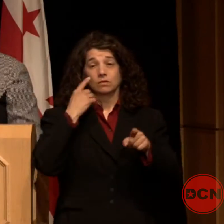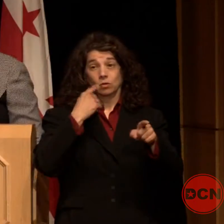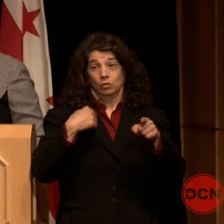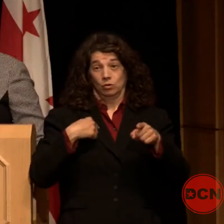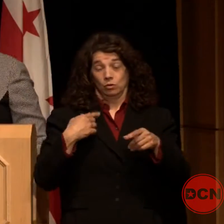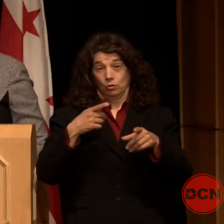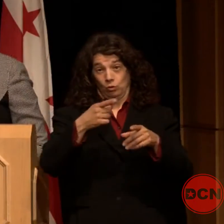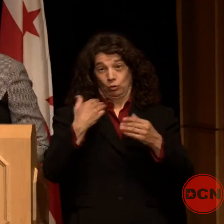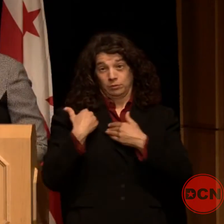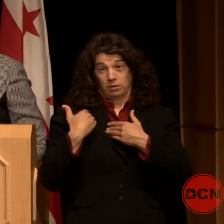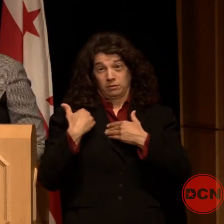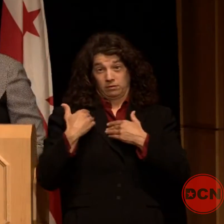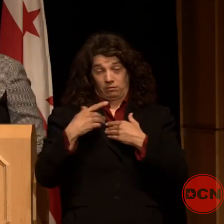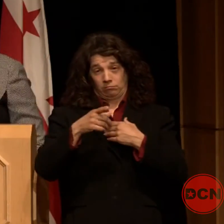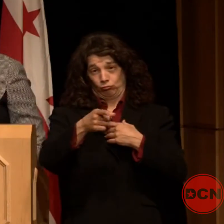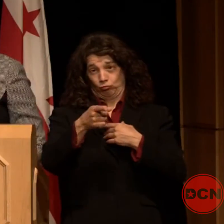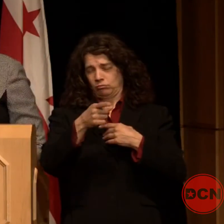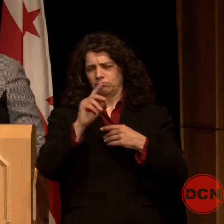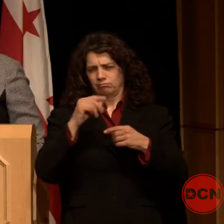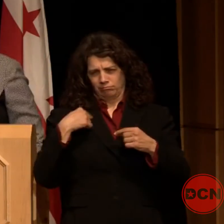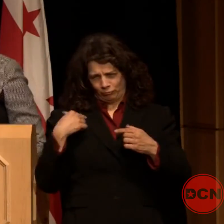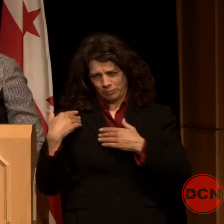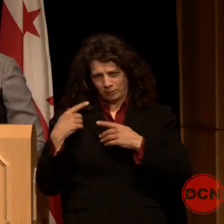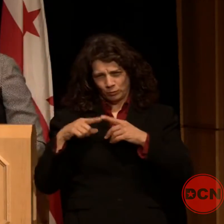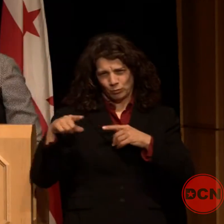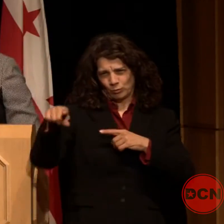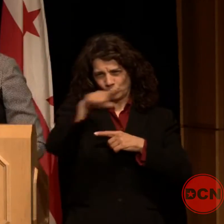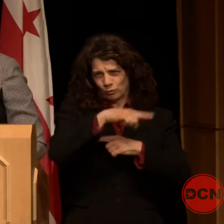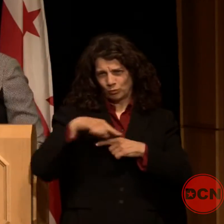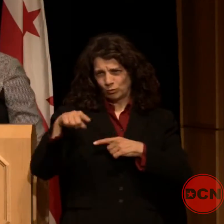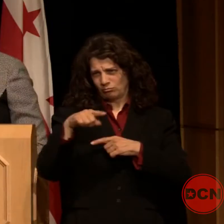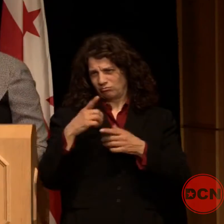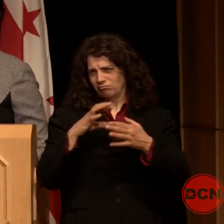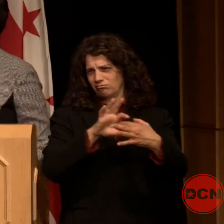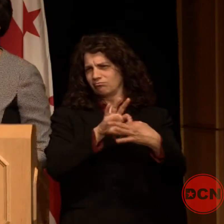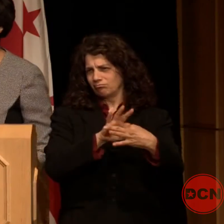THE OPPORTUNITY TO LOOK AT ALL OF THE DMPED DASH BOARDS THAT